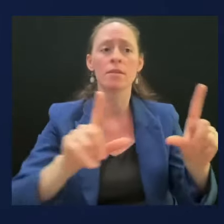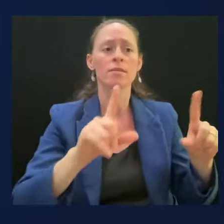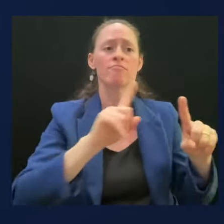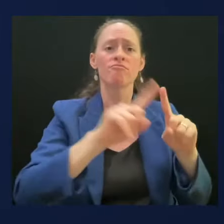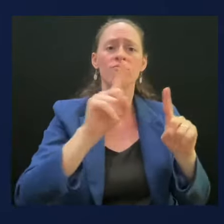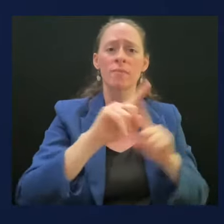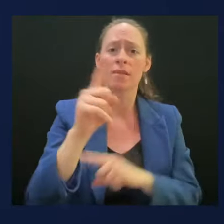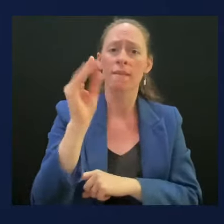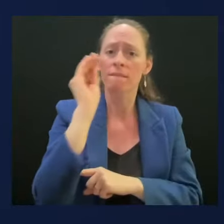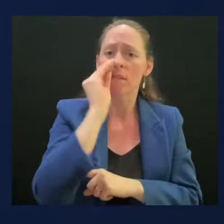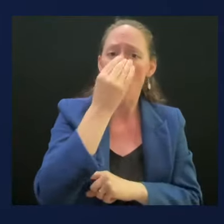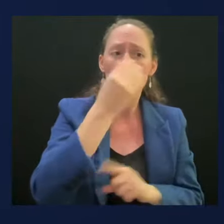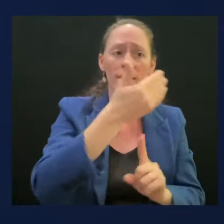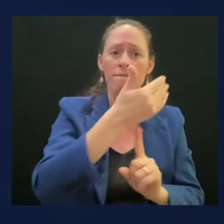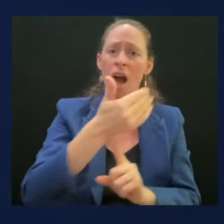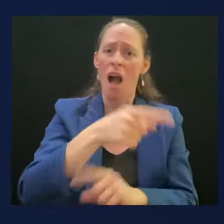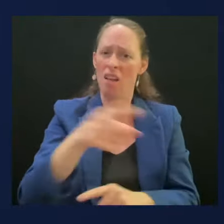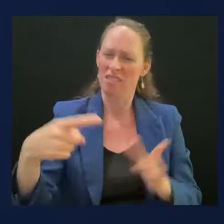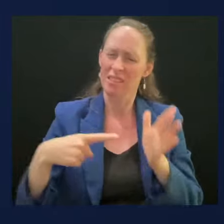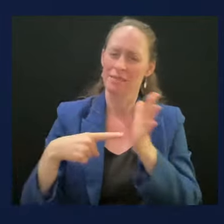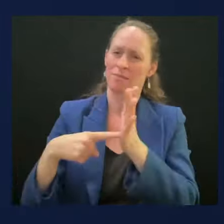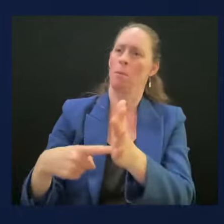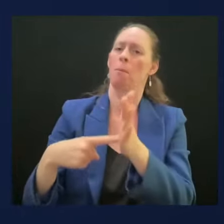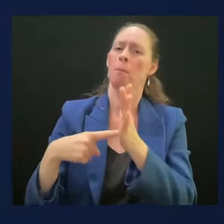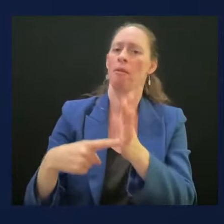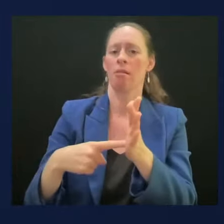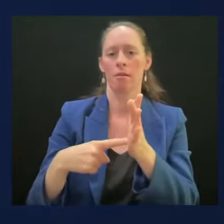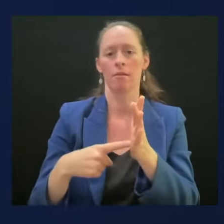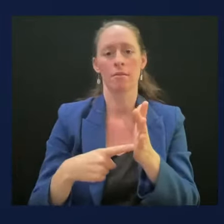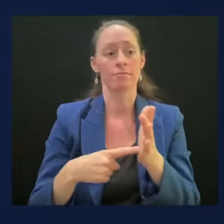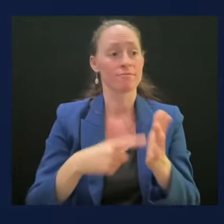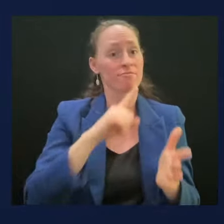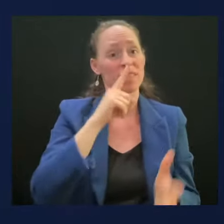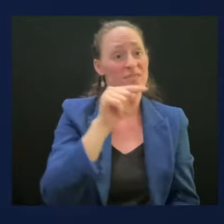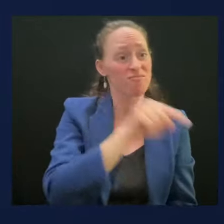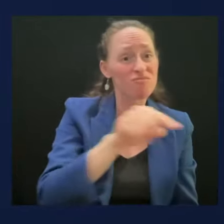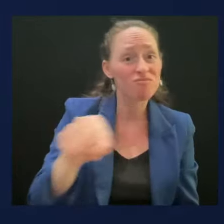a sister, a spouse, a friend. An American.